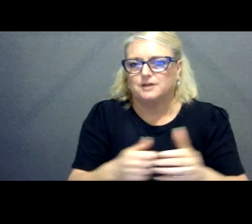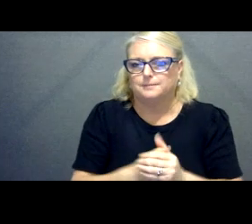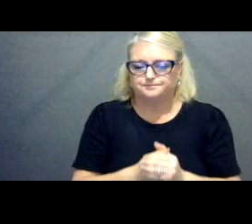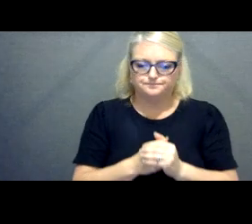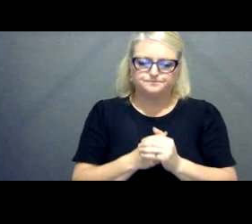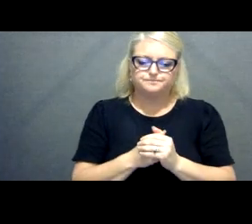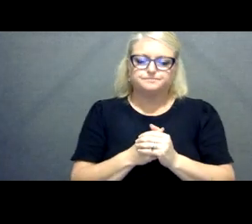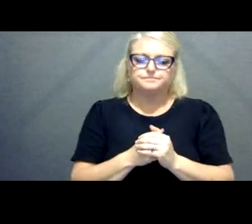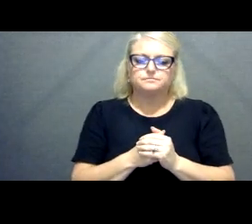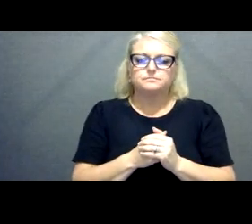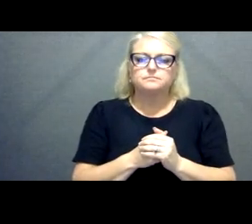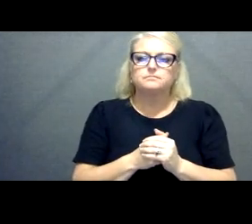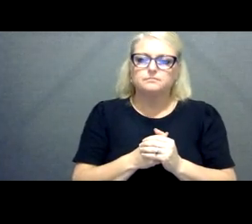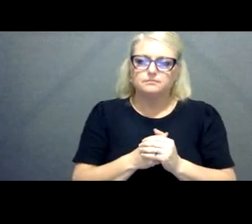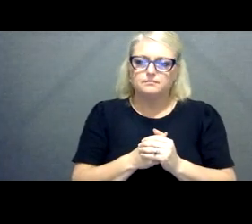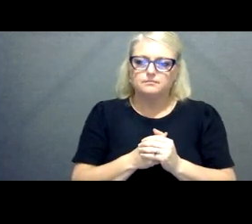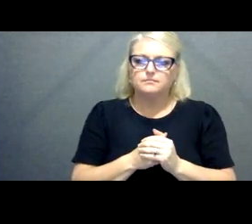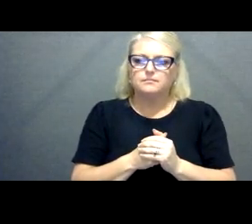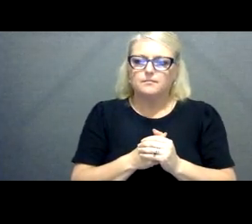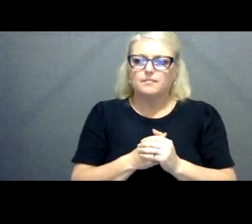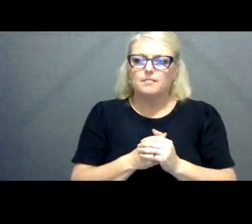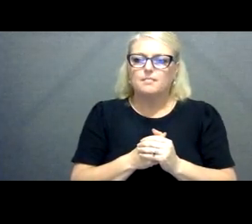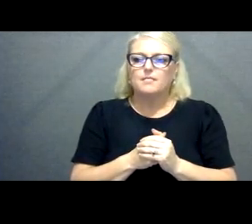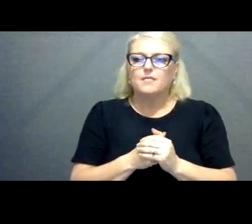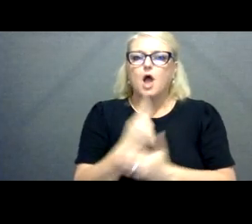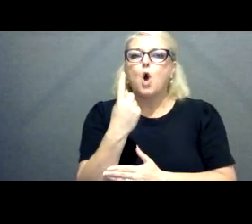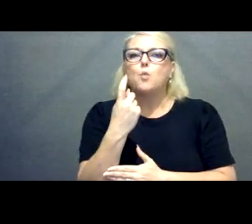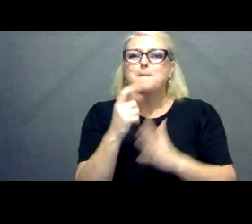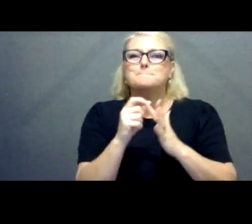jump in with this last poll now all right well will we skip the poll because Leanne and I just